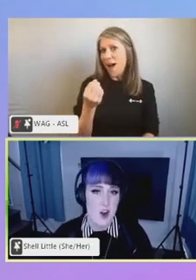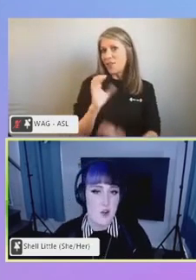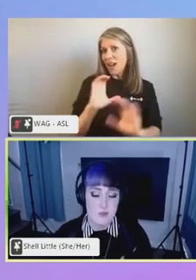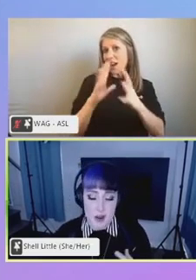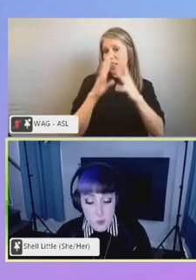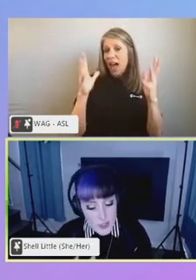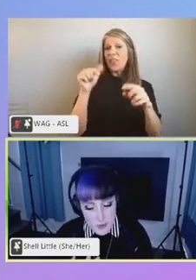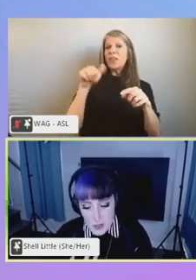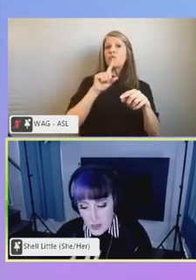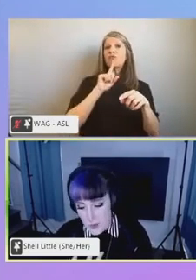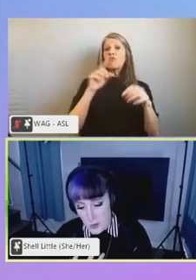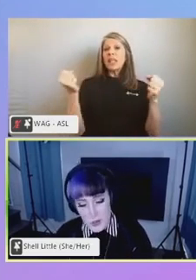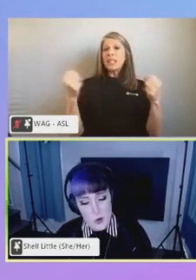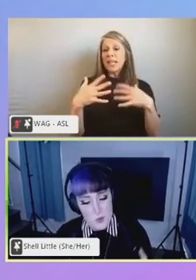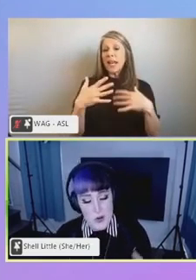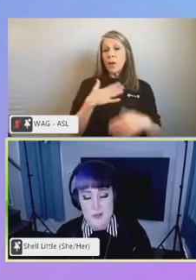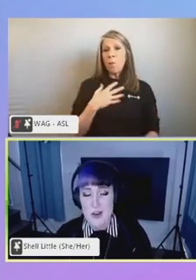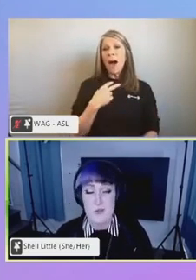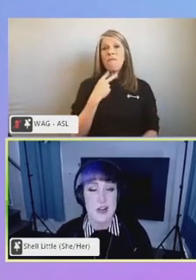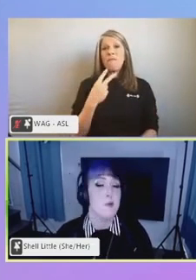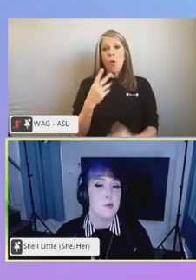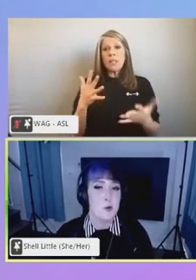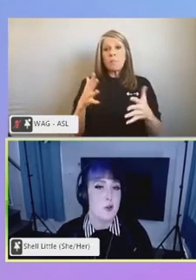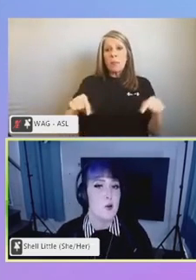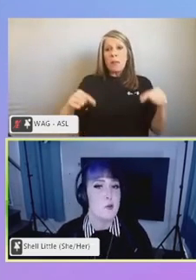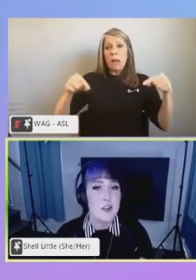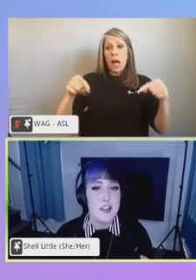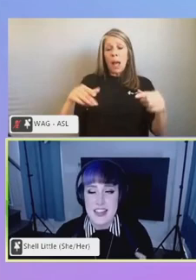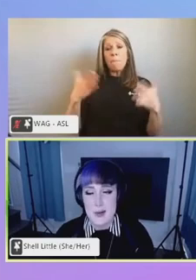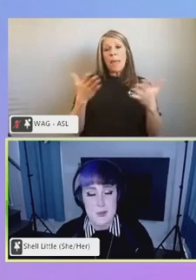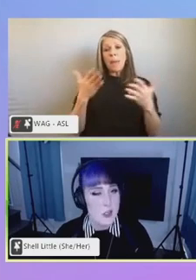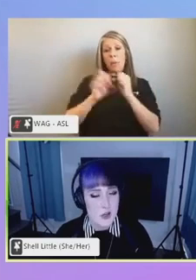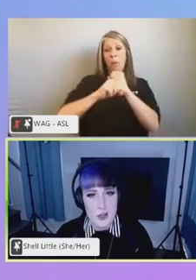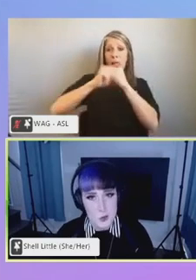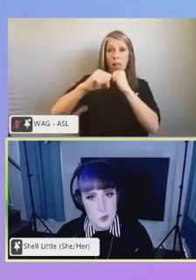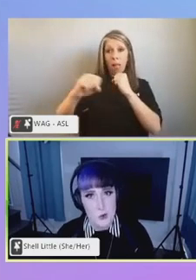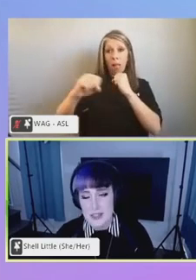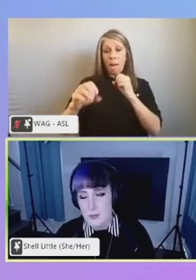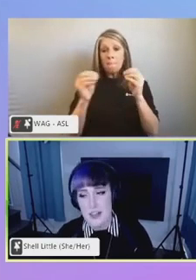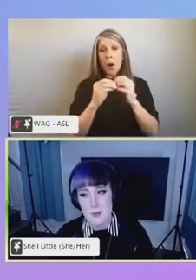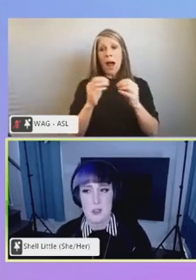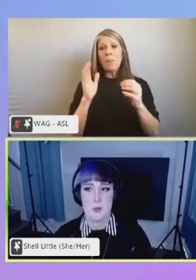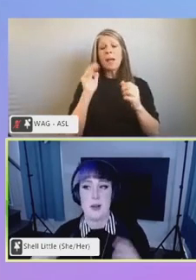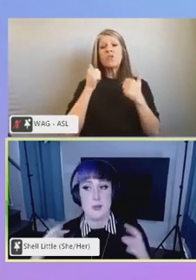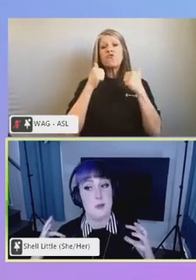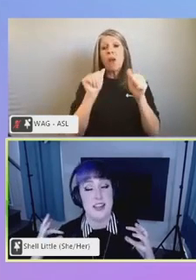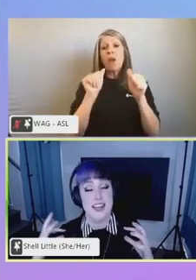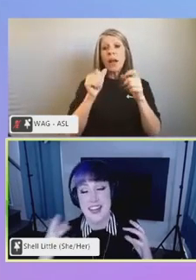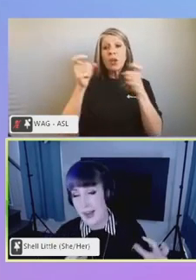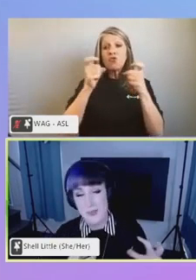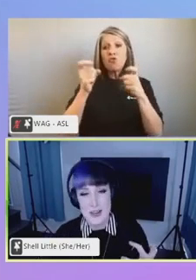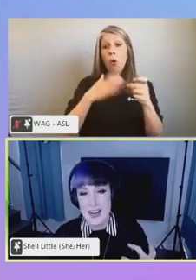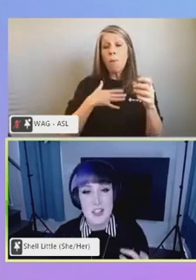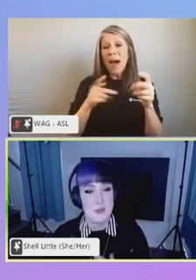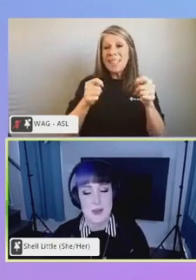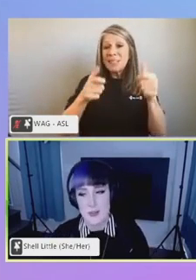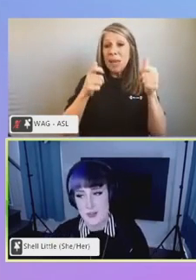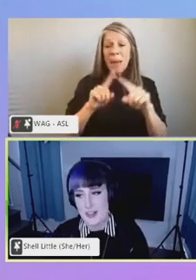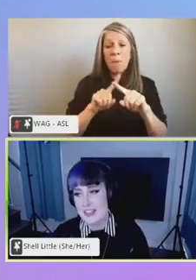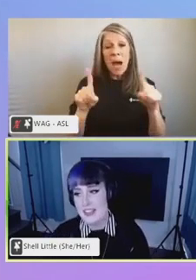professionally and I have snuck into the Google party at CSUN. So I have of stuff. done a lot And this was really scary for me. So my voice might shift more than normal.